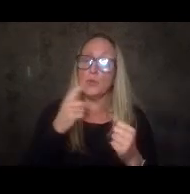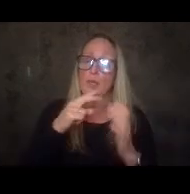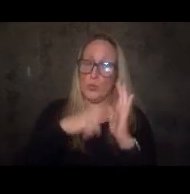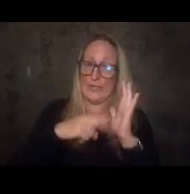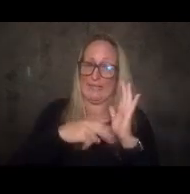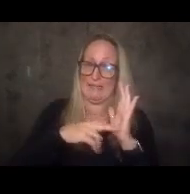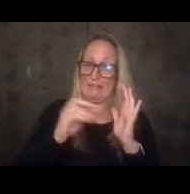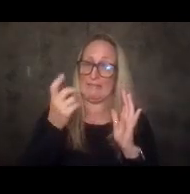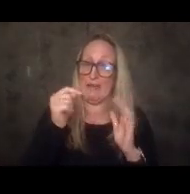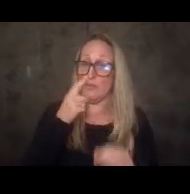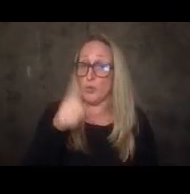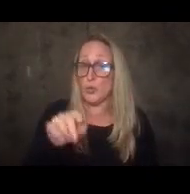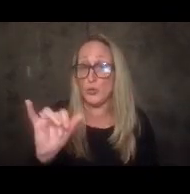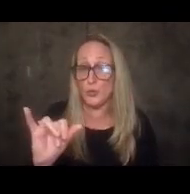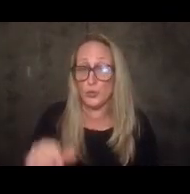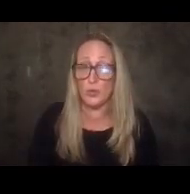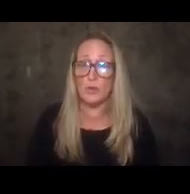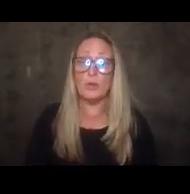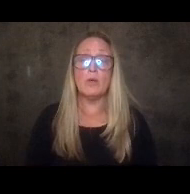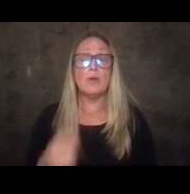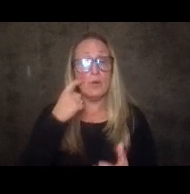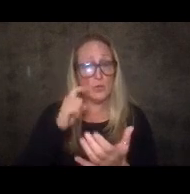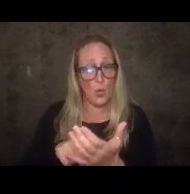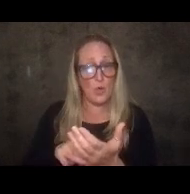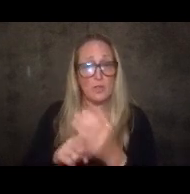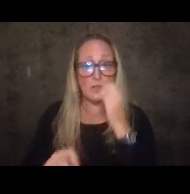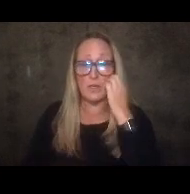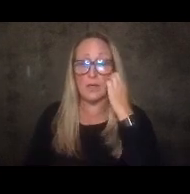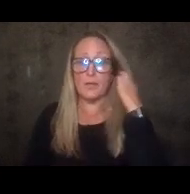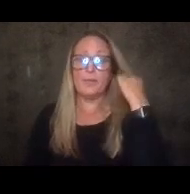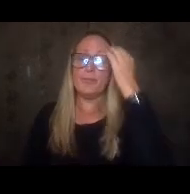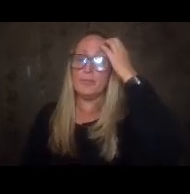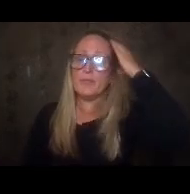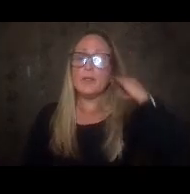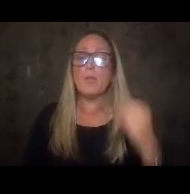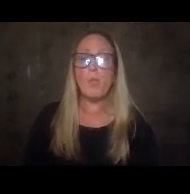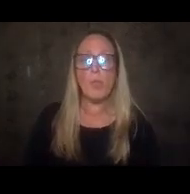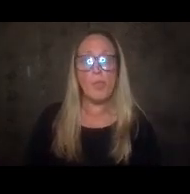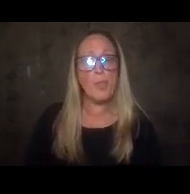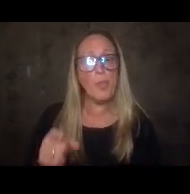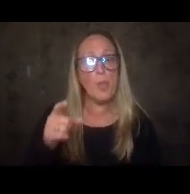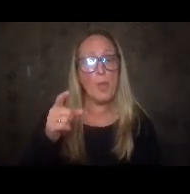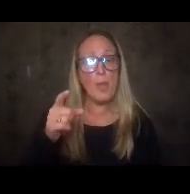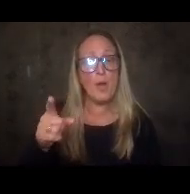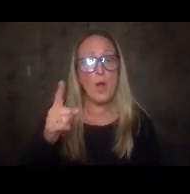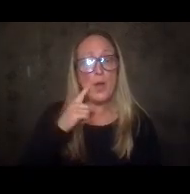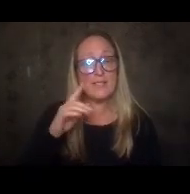well. You'll notice that on the magnifier toolbar there is a little arrow here with a speech icon next to it.